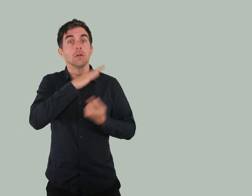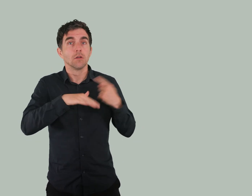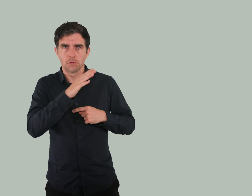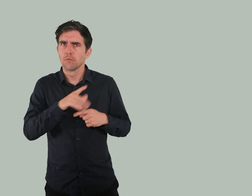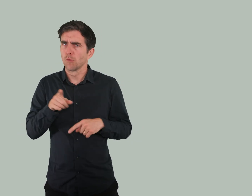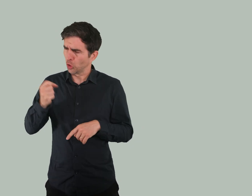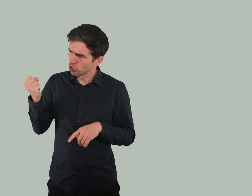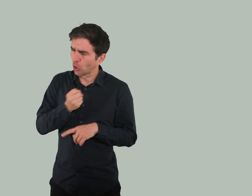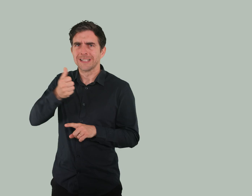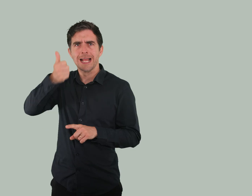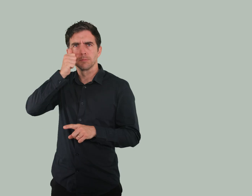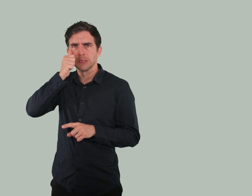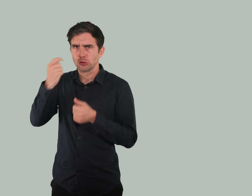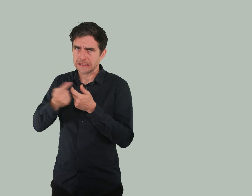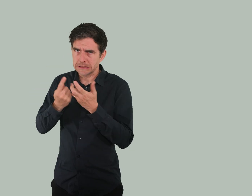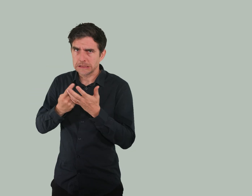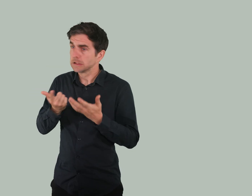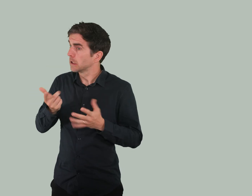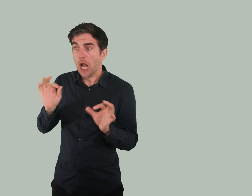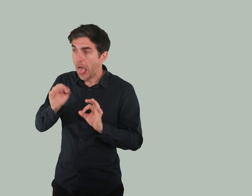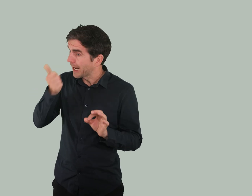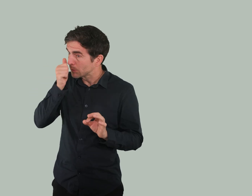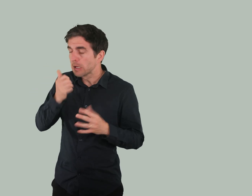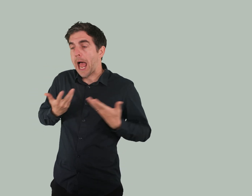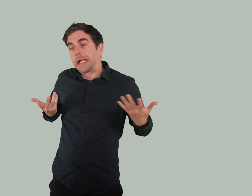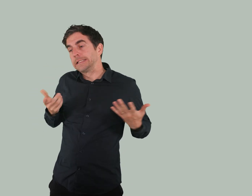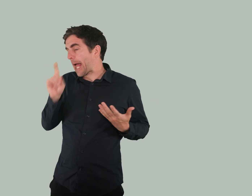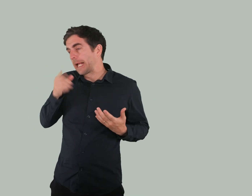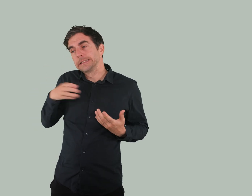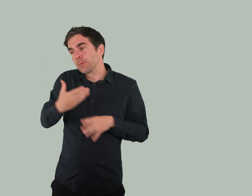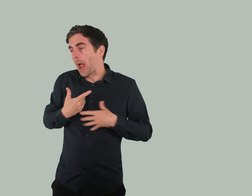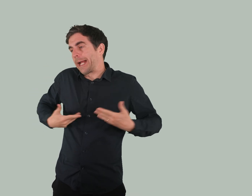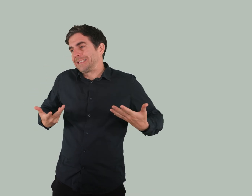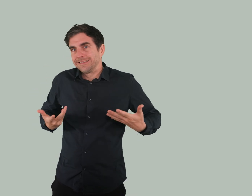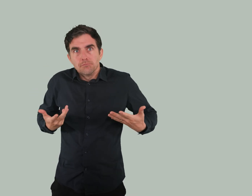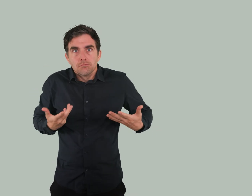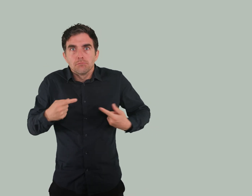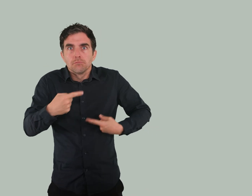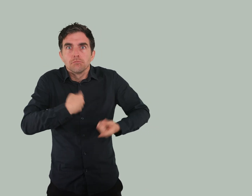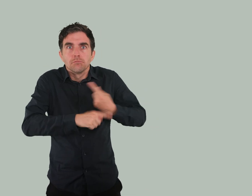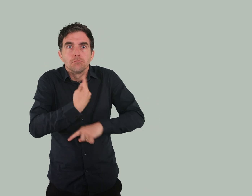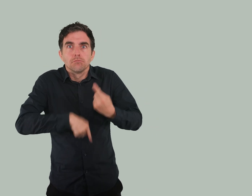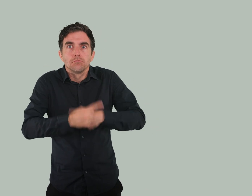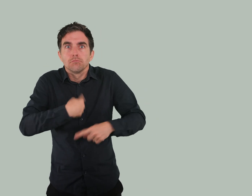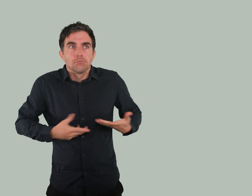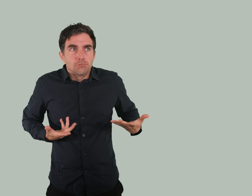A labour market that expects prior experience then reinforces the problem.